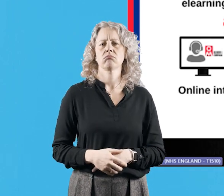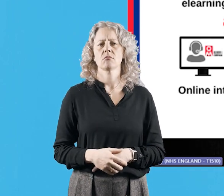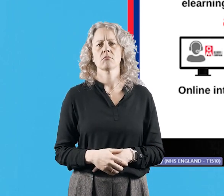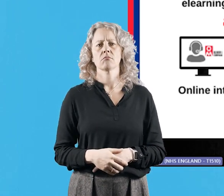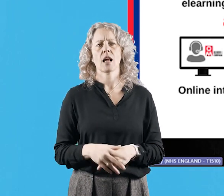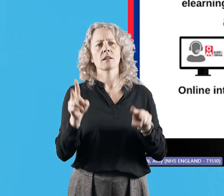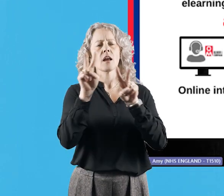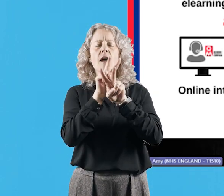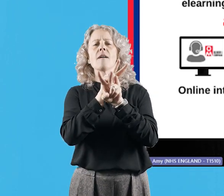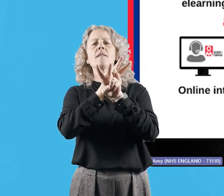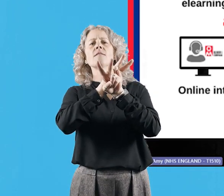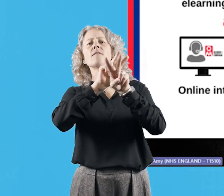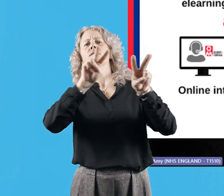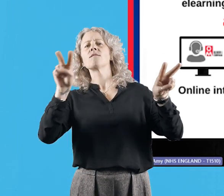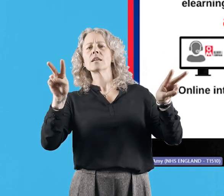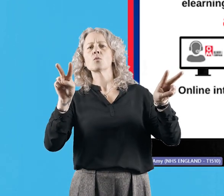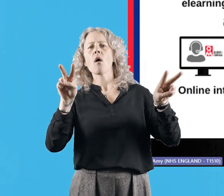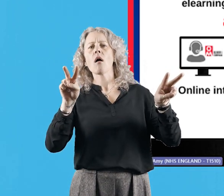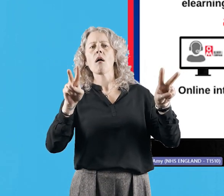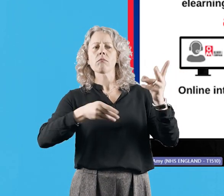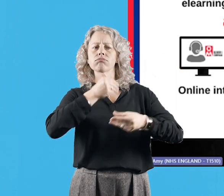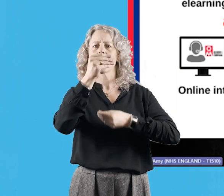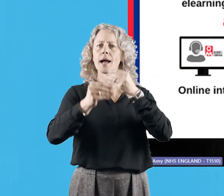is a kind of pictorial version of Oliver's training.